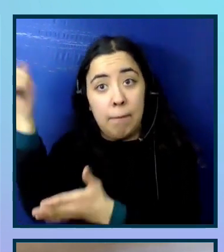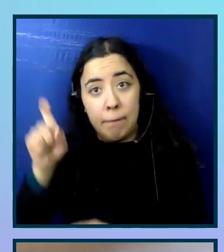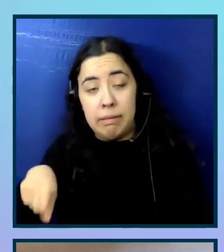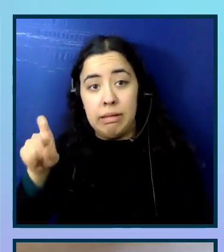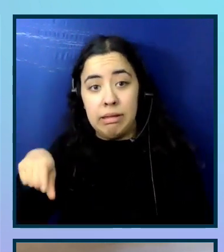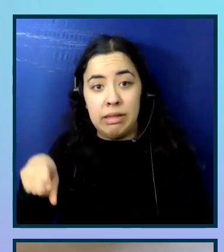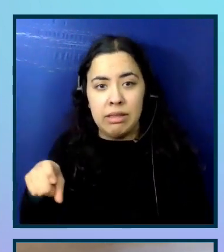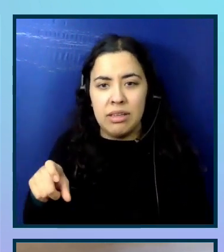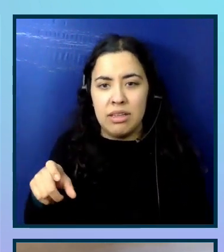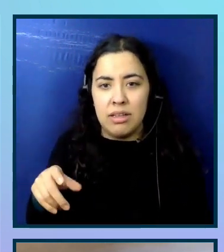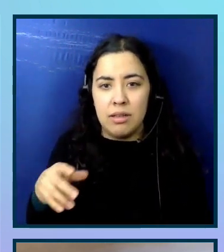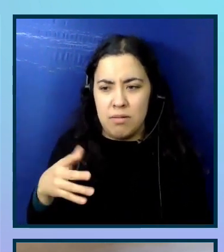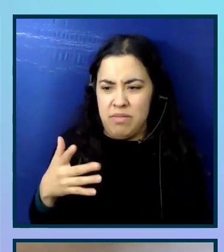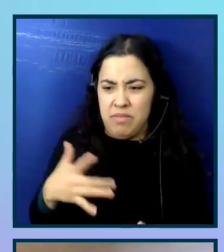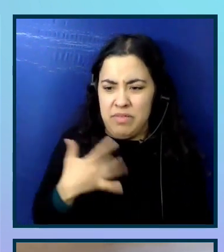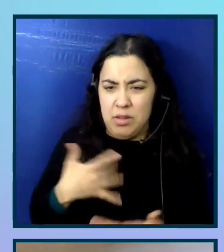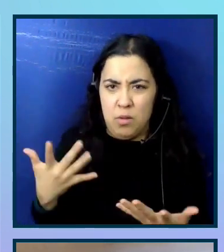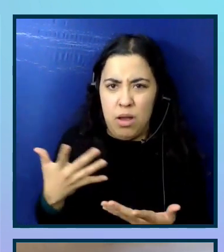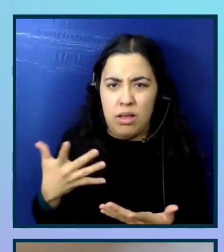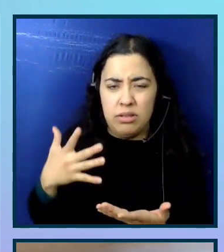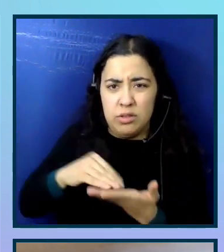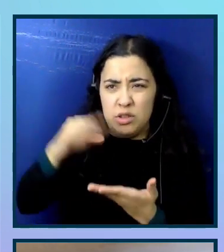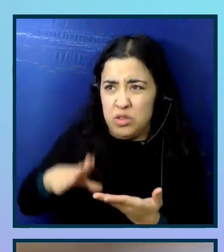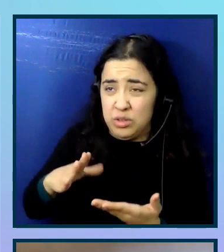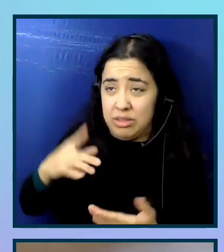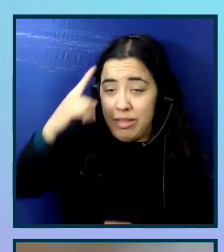that they have to be an ally for people with disabilities,